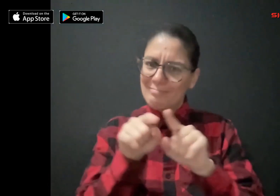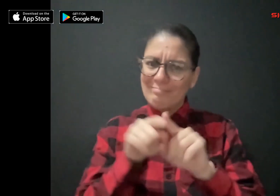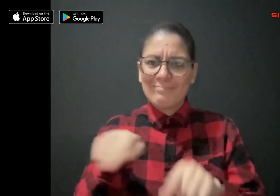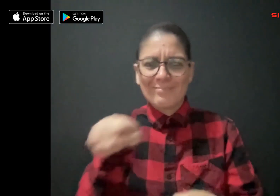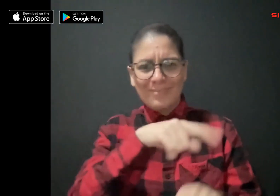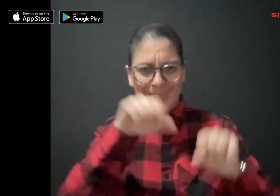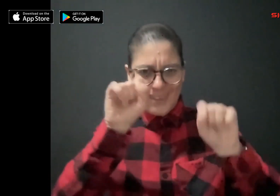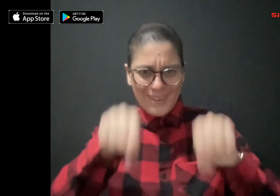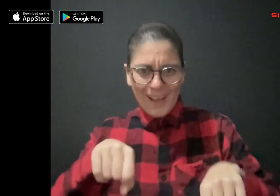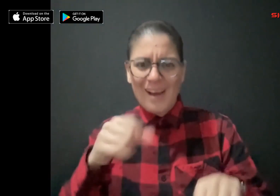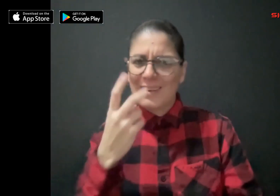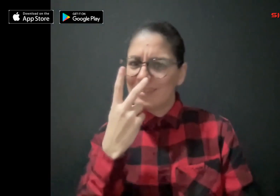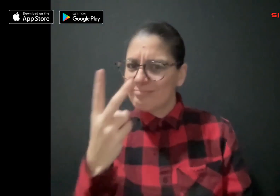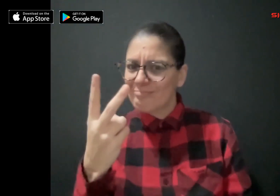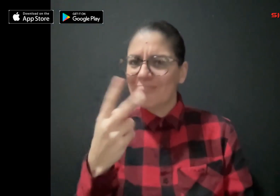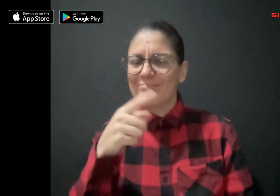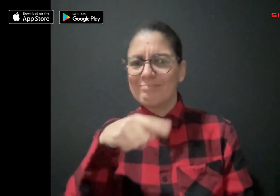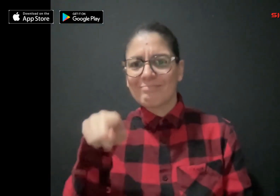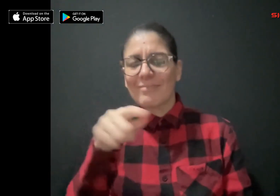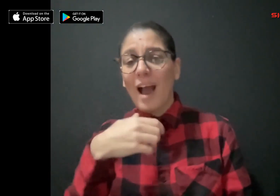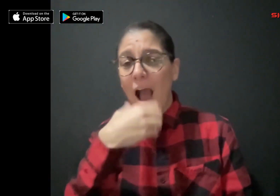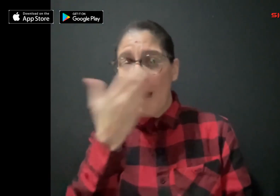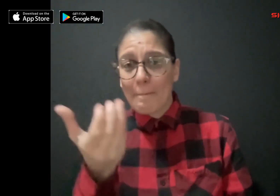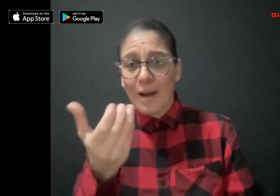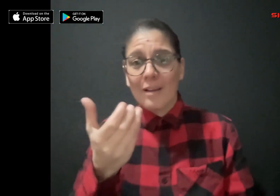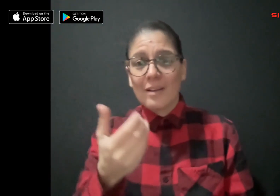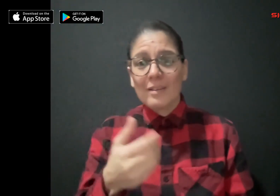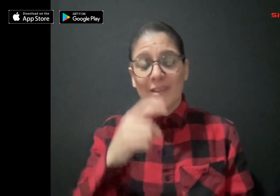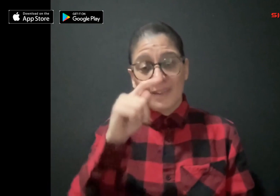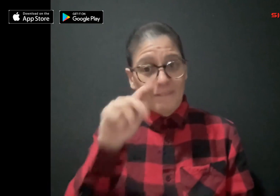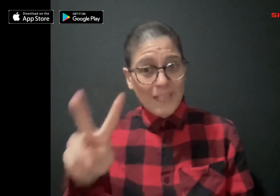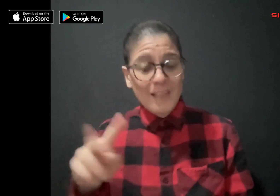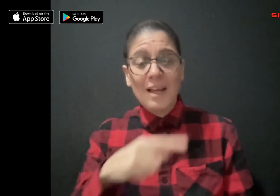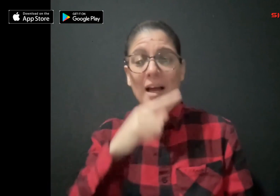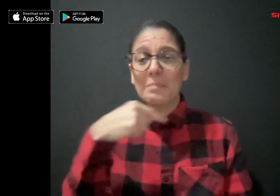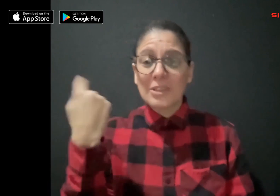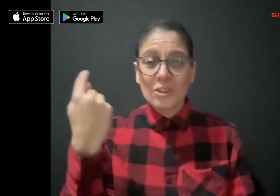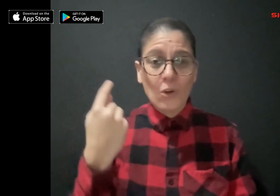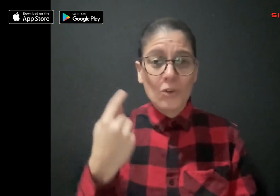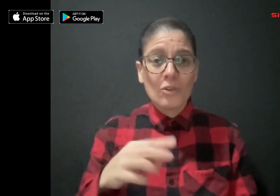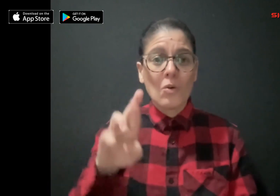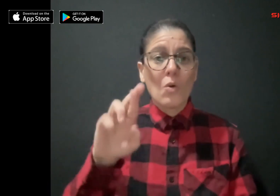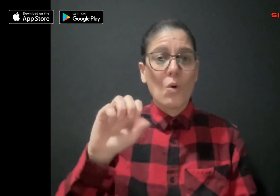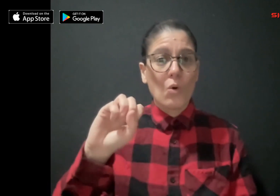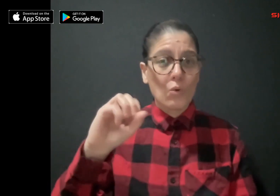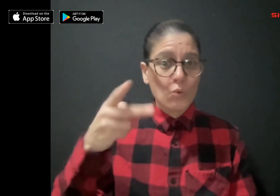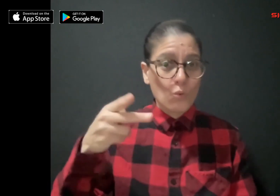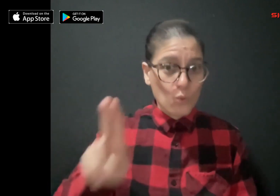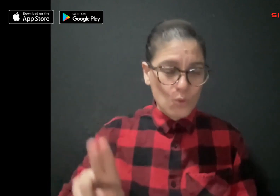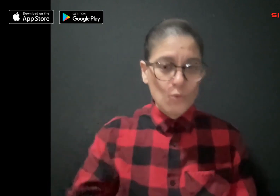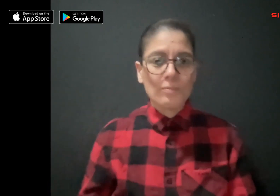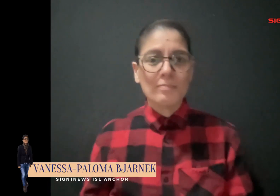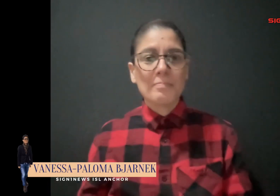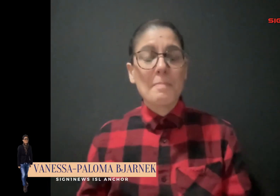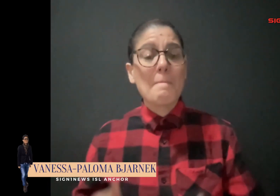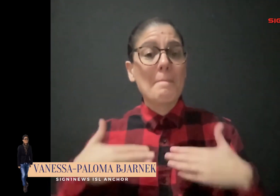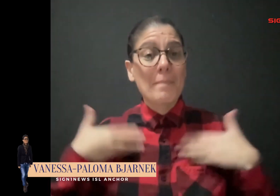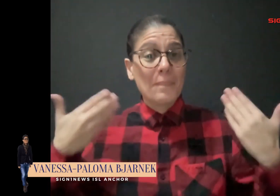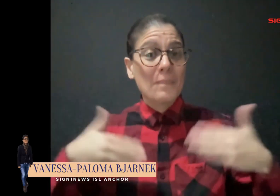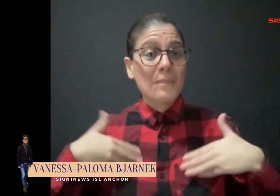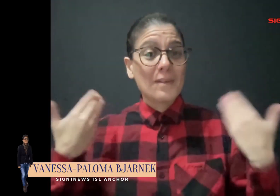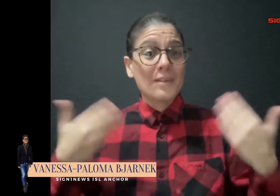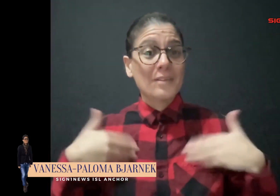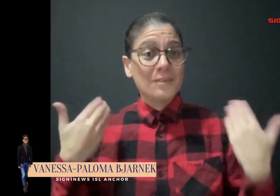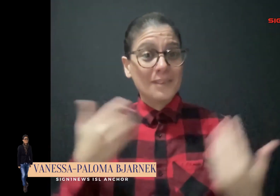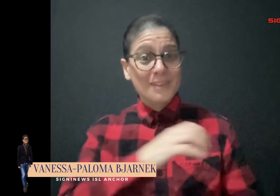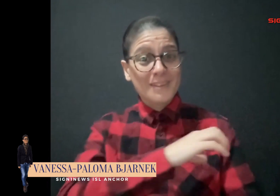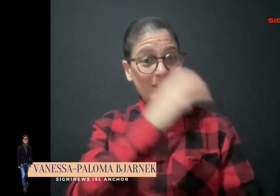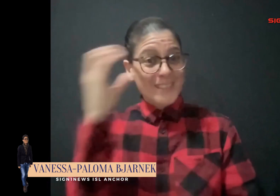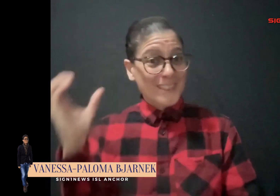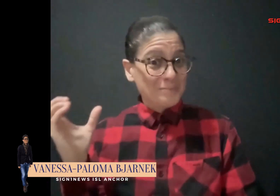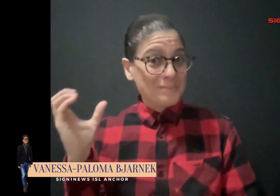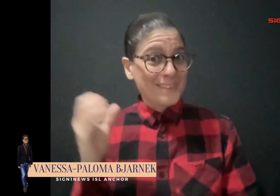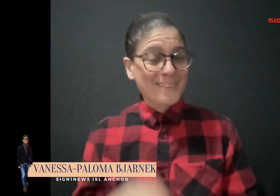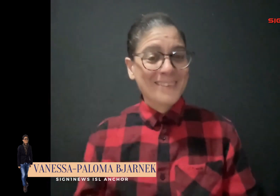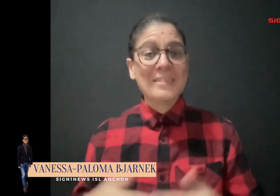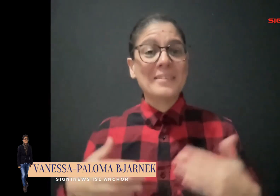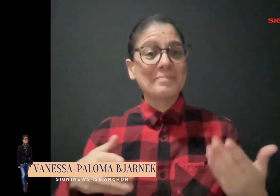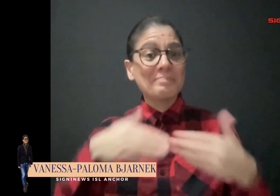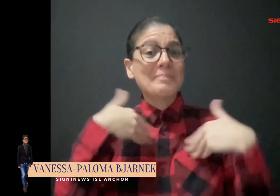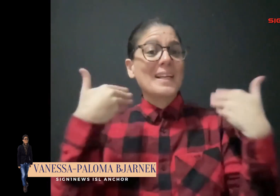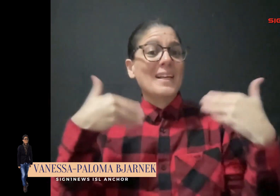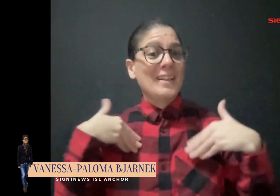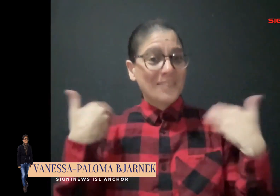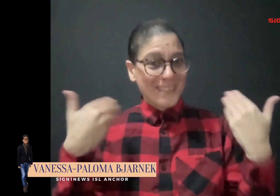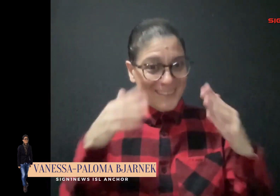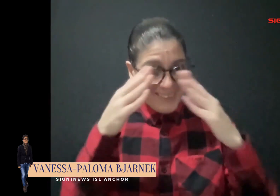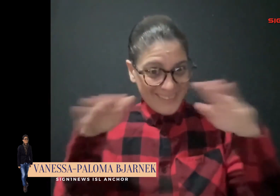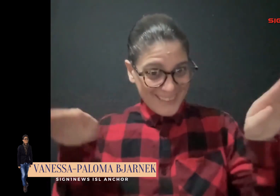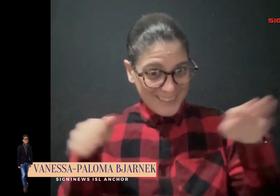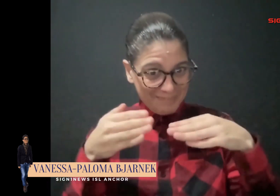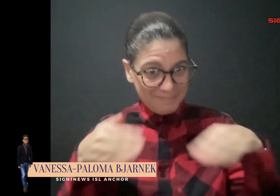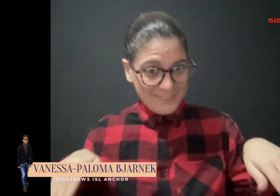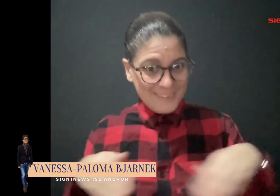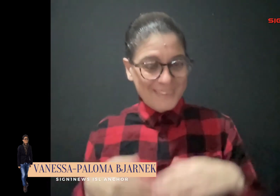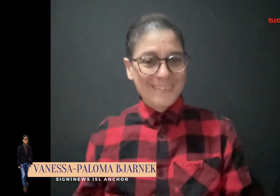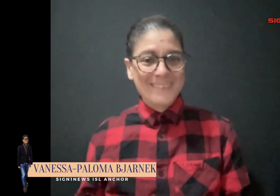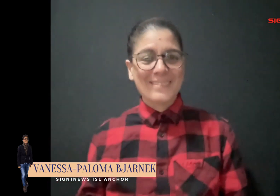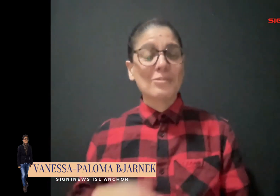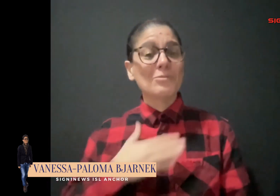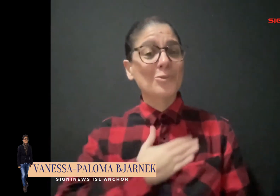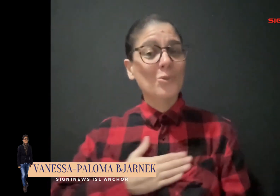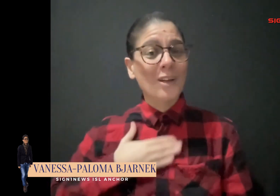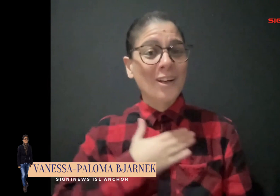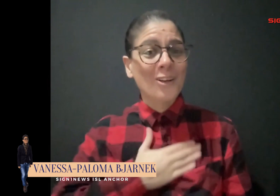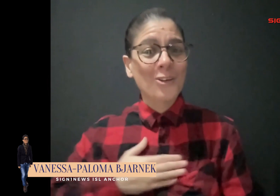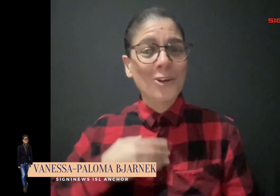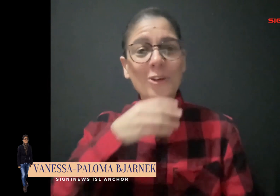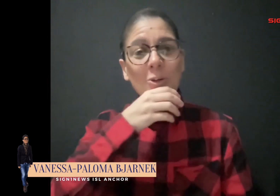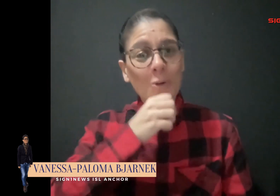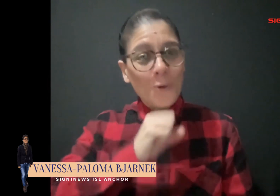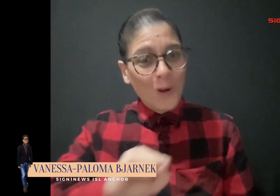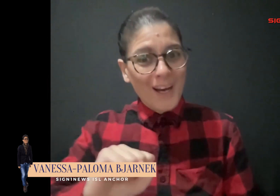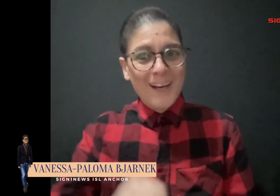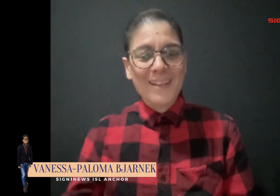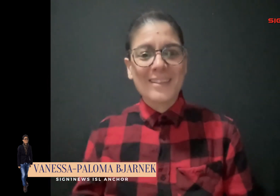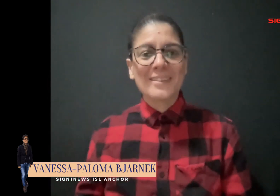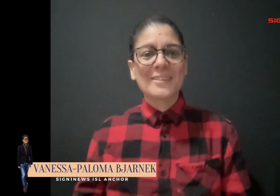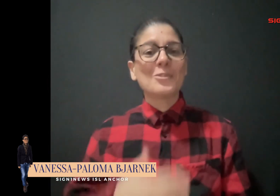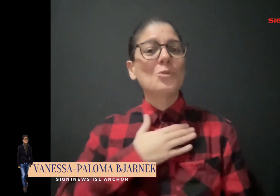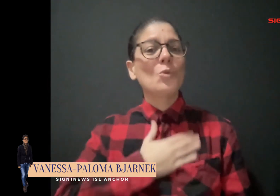phone and you can also watch on Apple TV Amazon and Roku Merry Christmas Merry Christmas Merry